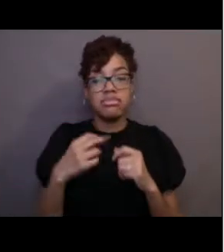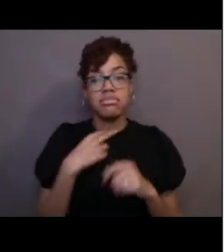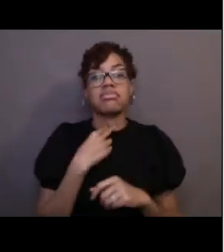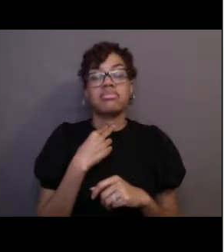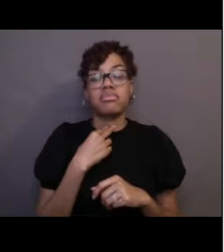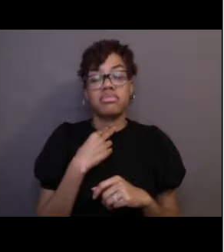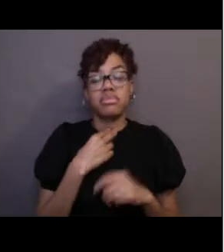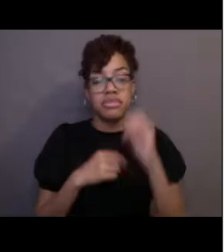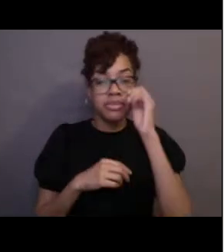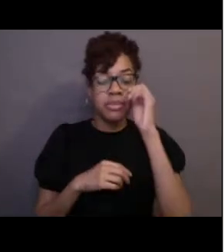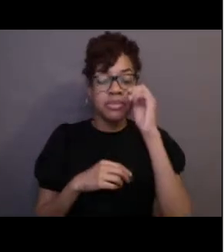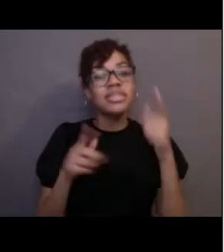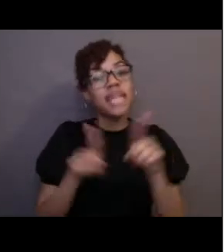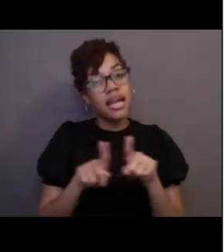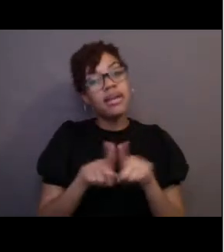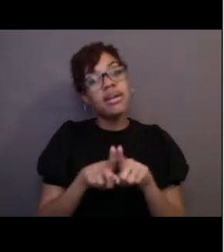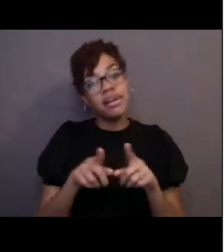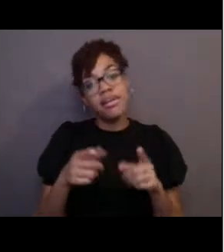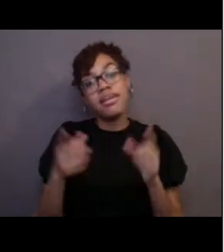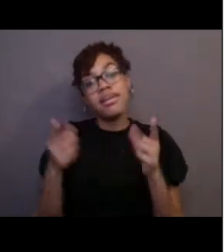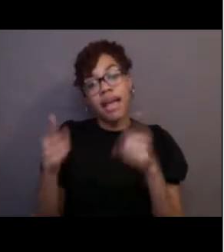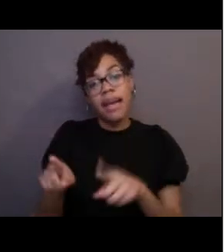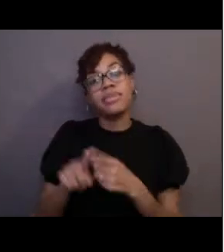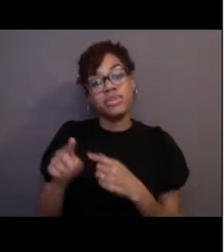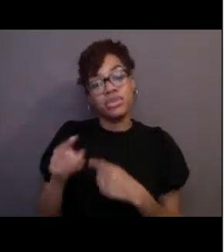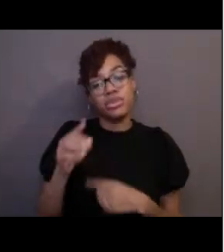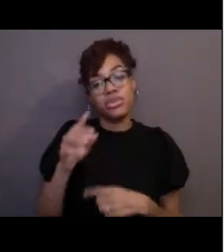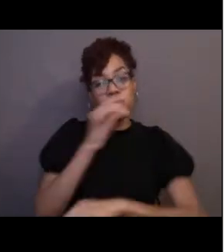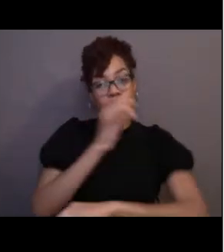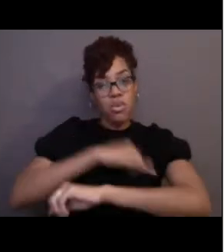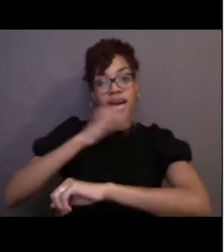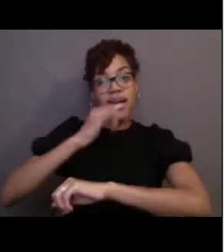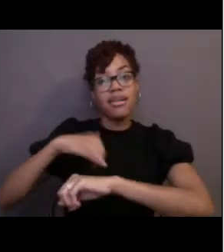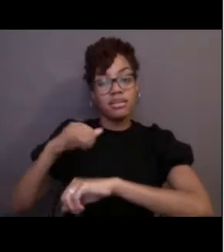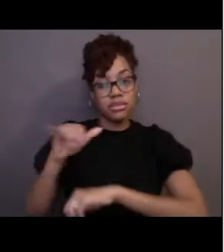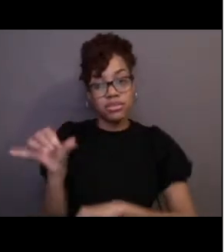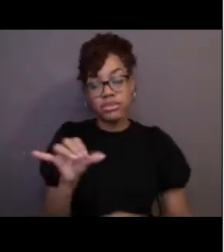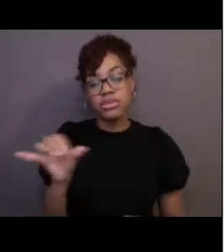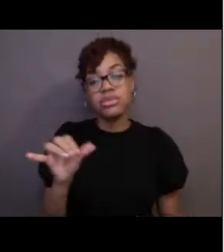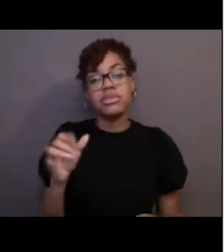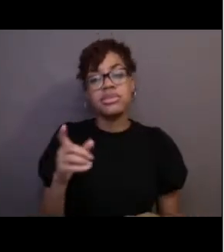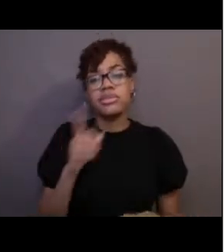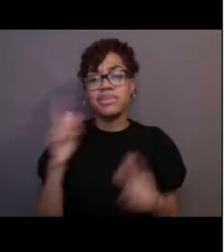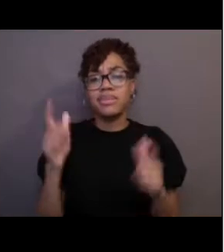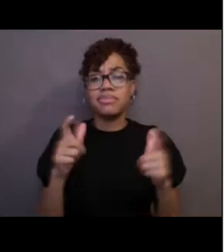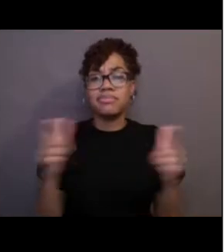and that is becoming a major issue. And a lot of organizations are working towards figuring out ways